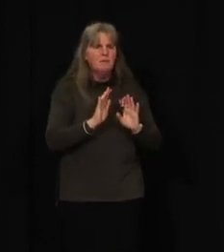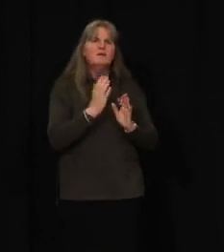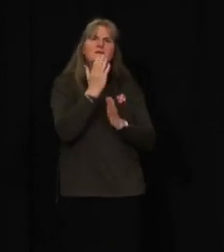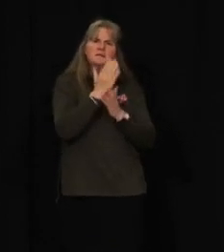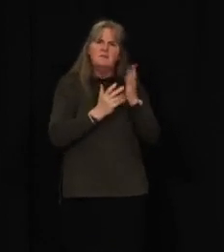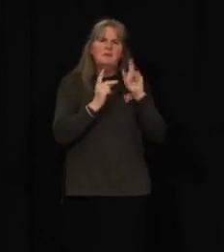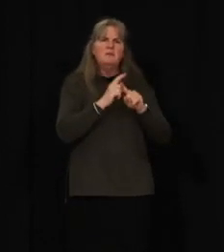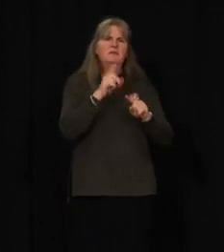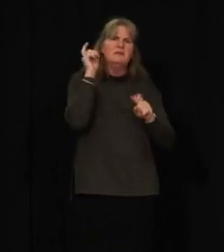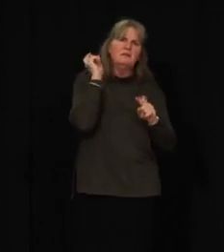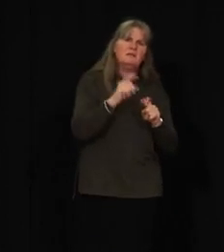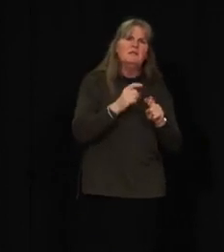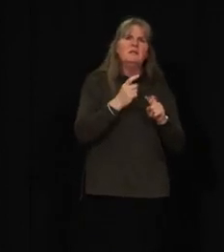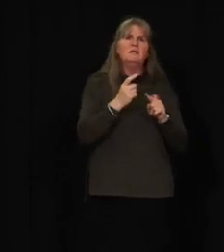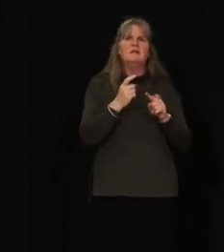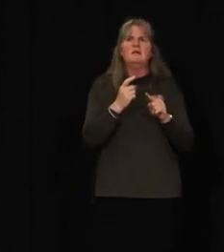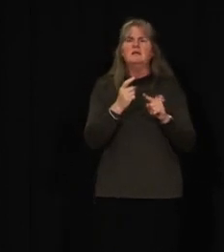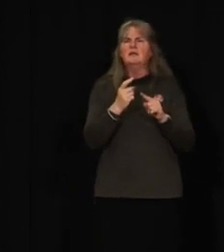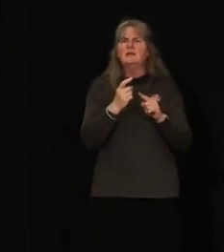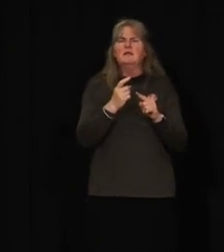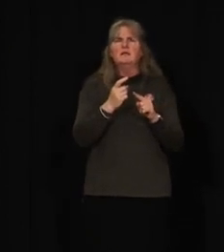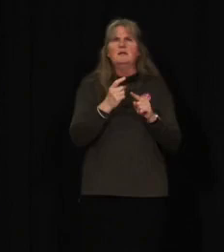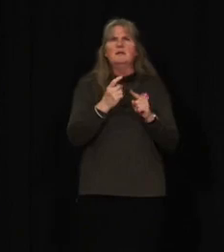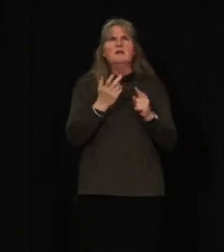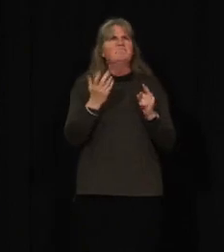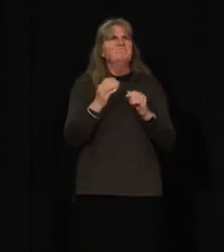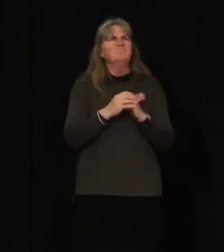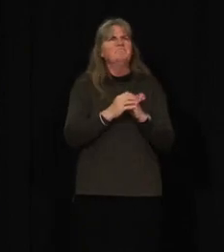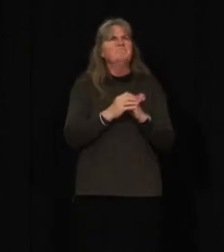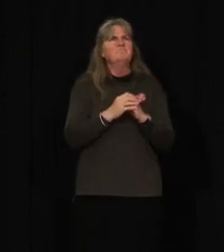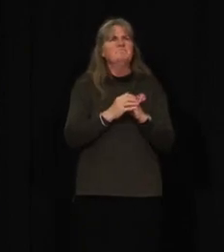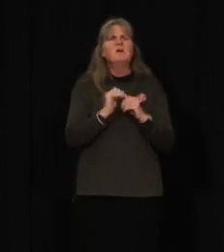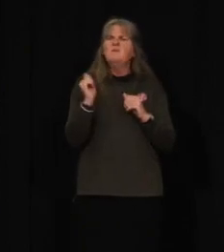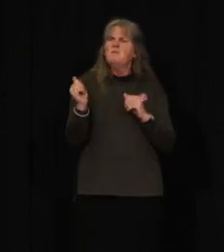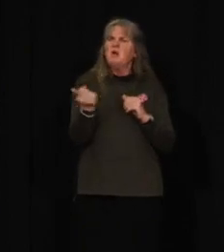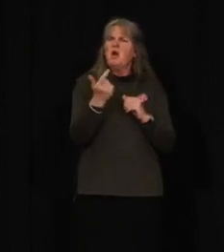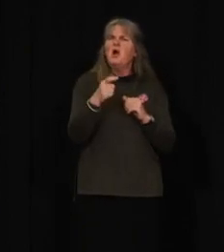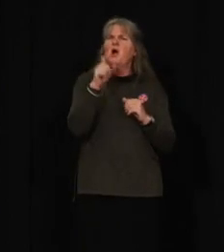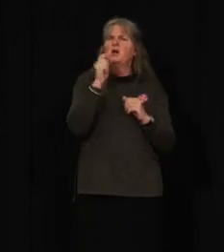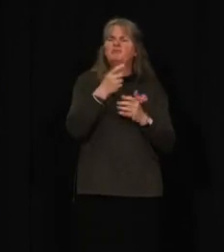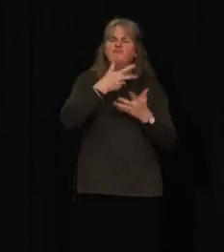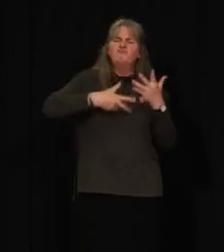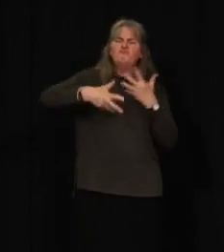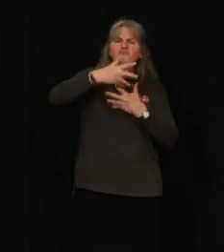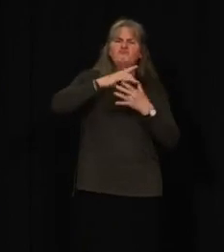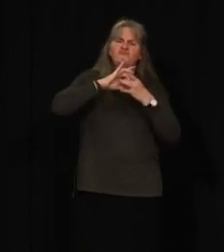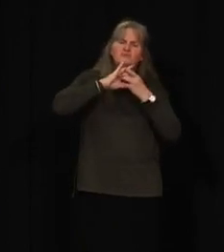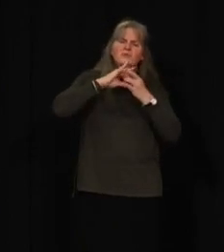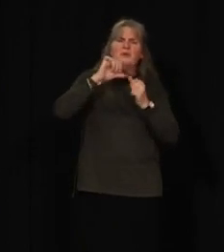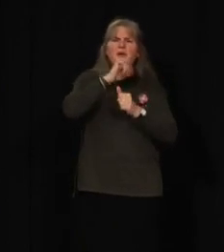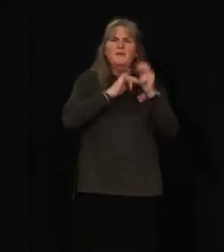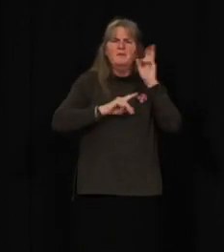needed, you know, we all need social connection and we all